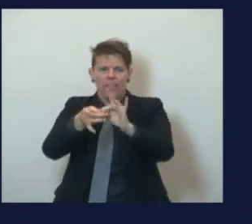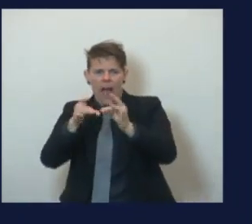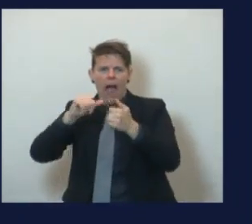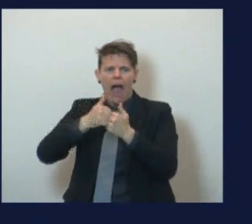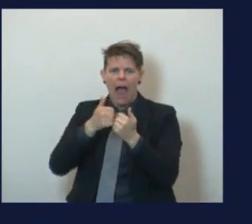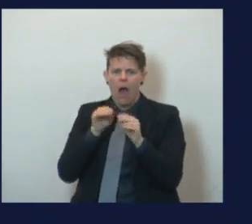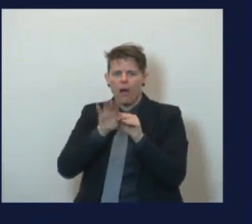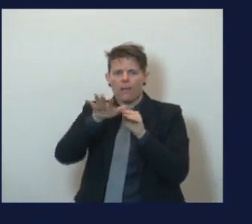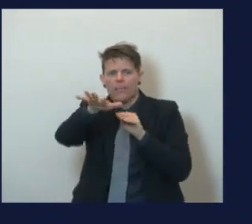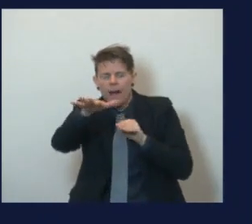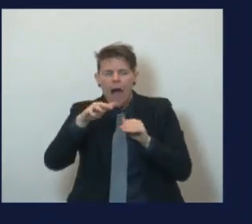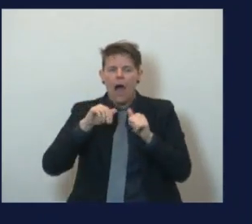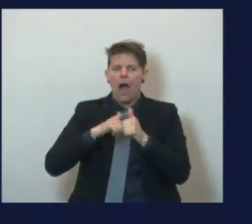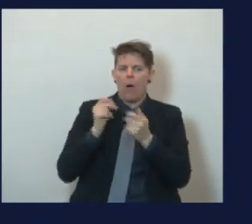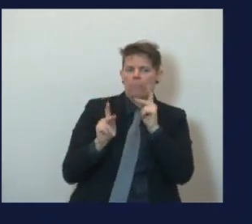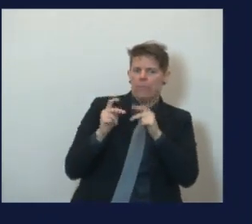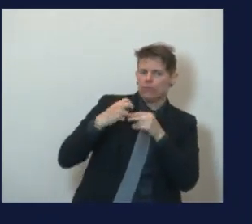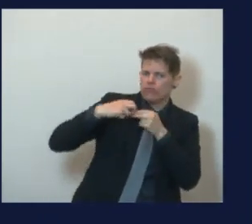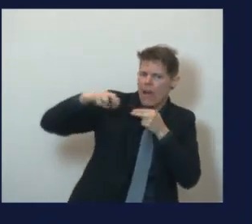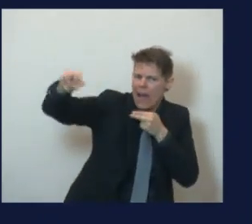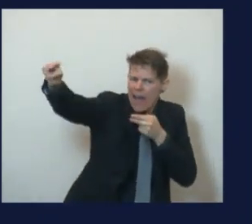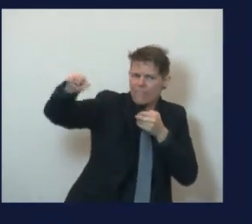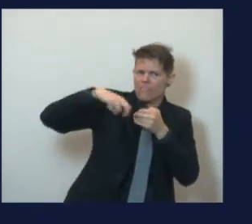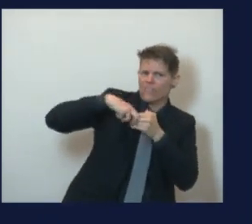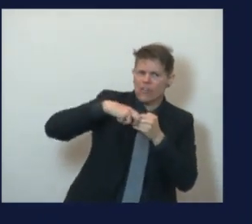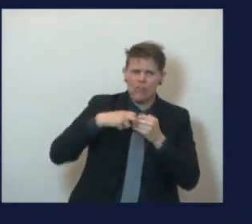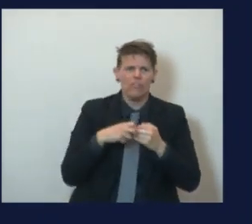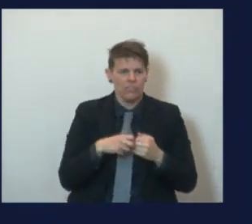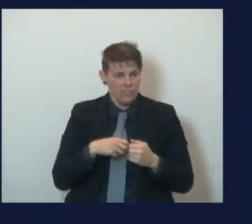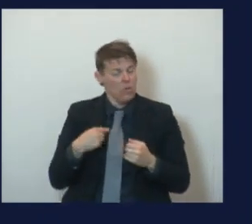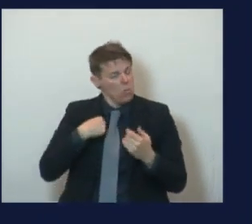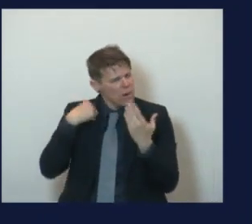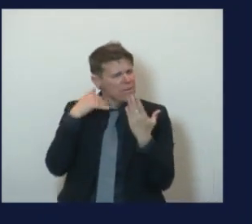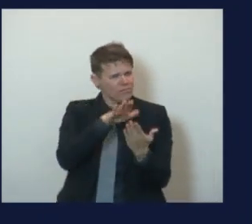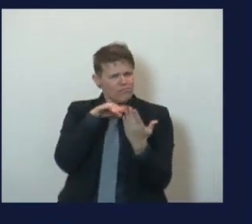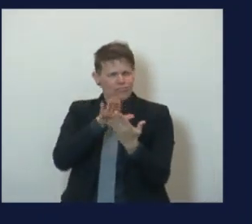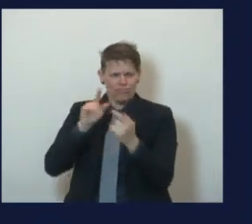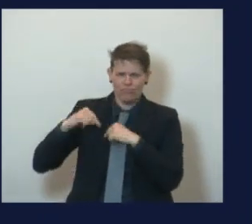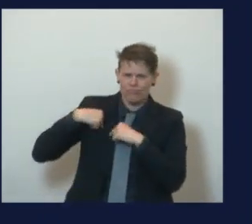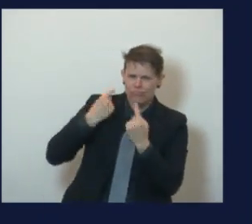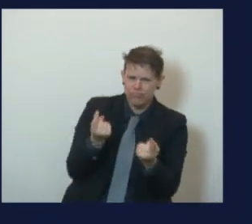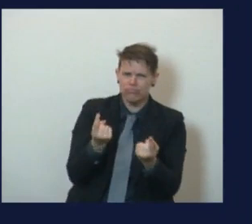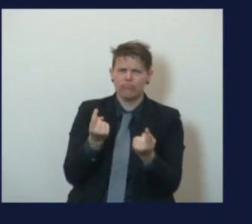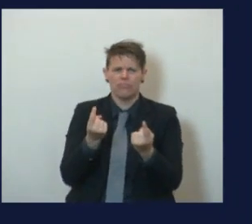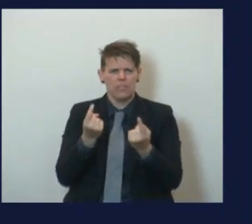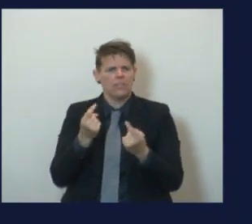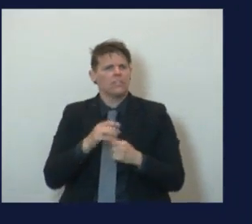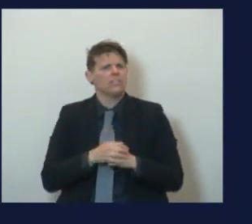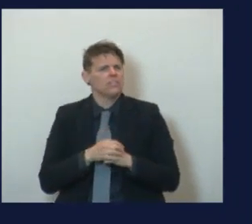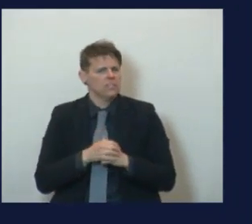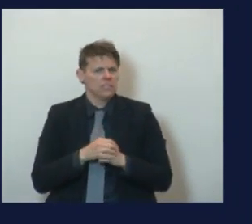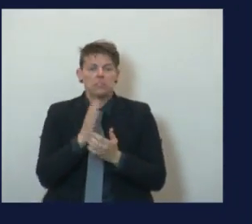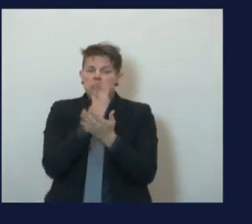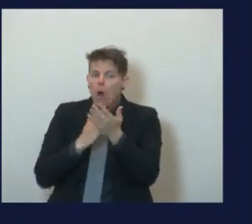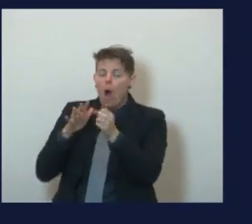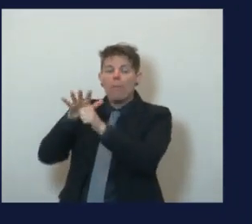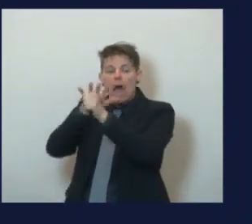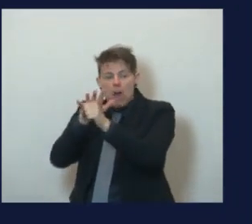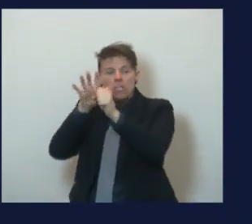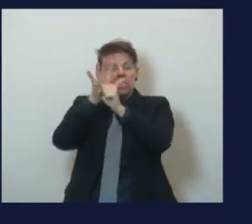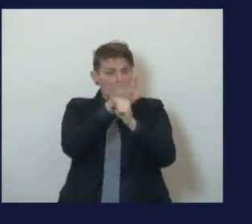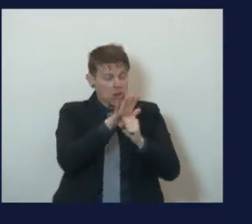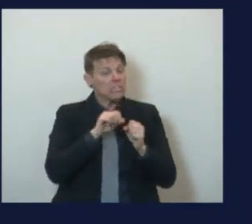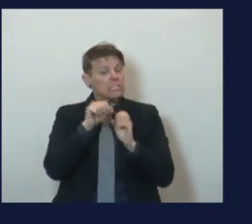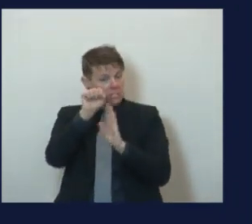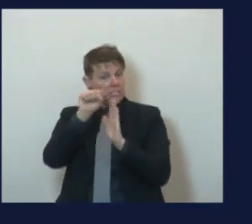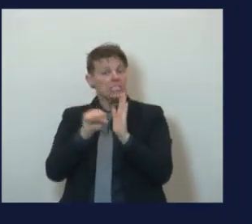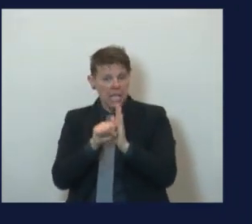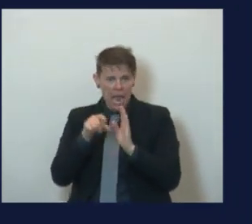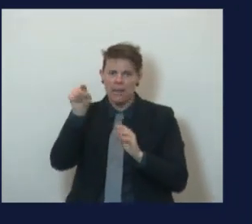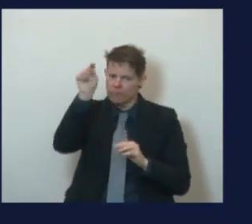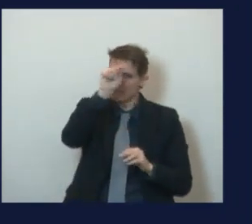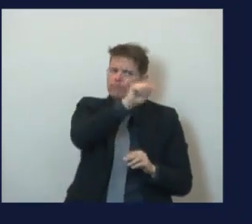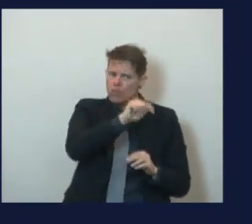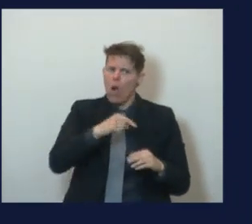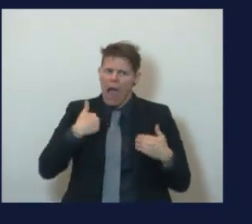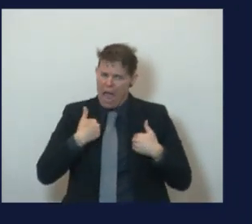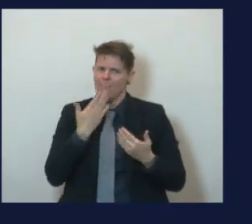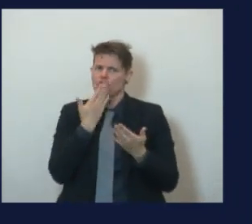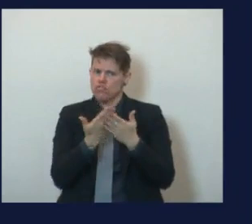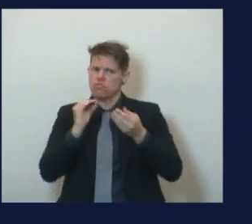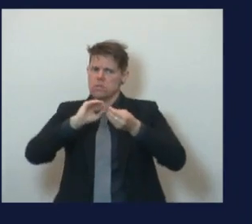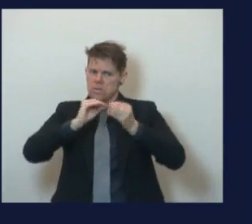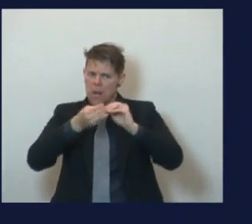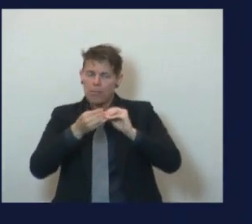ABILITY TO FIND HOSTS DEPENDS UPON HOW FAR PEOPLE HAVE TO TRAVEL FOR BASIC SERVICES SO WE KNOW THIS RISK WE’VE BEEN ADDRESSING THIS RISK, BUT YOU’VE GOT FEW CASES IN SOME REGIONS OF